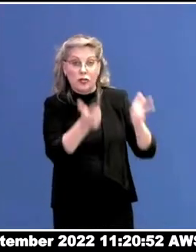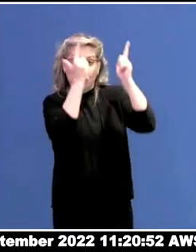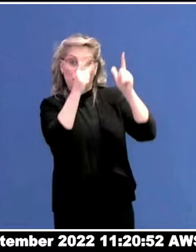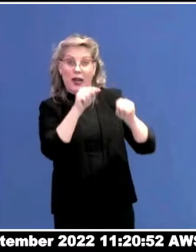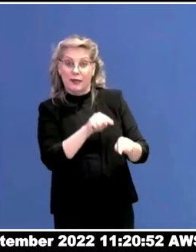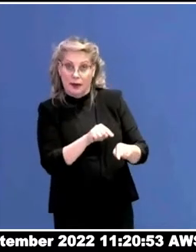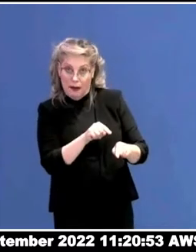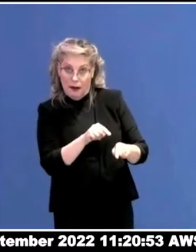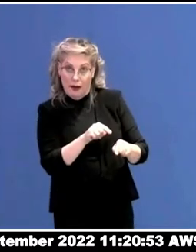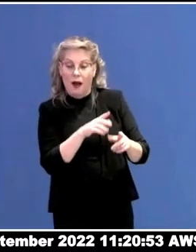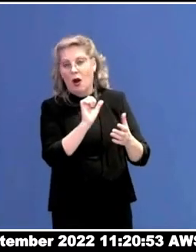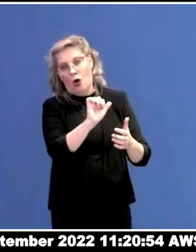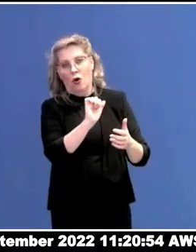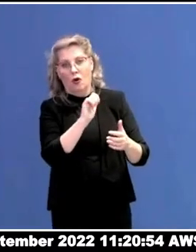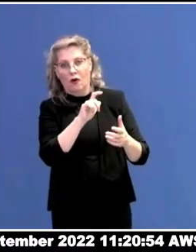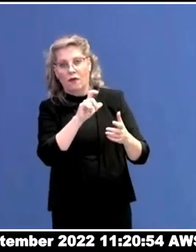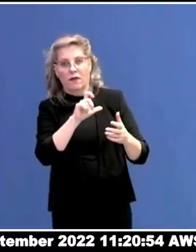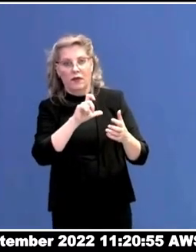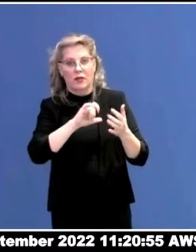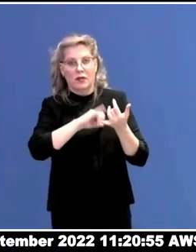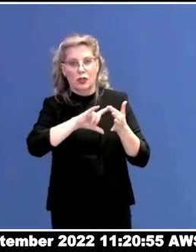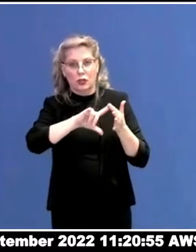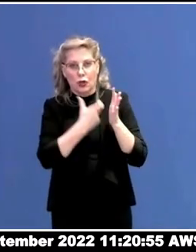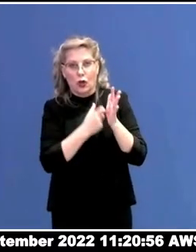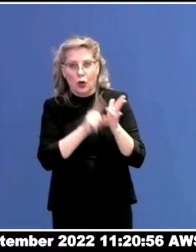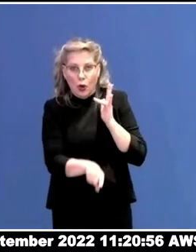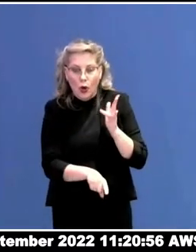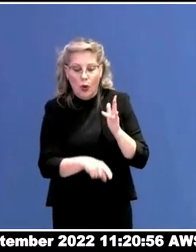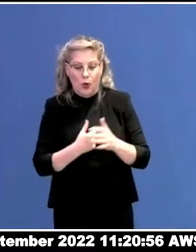And the amount of work that we did out in the community in relation to responding to